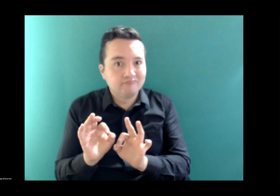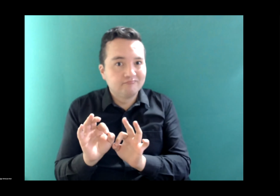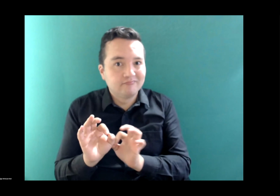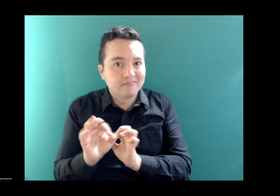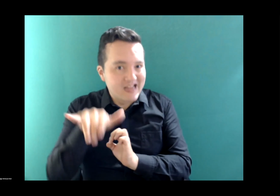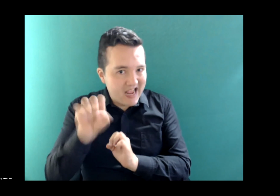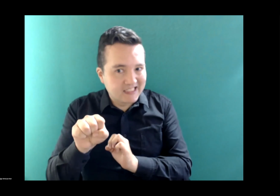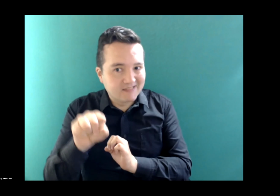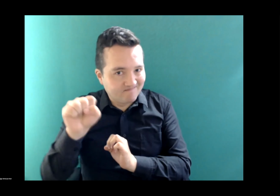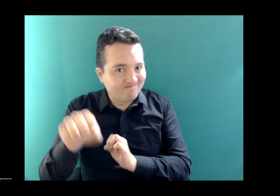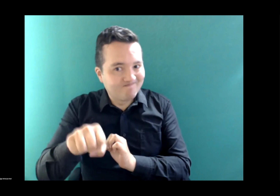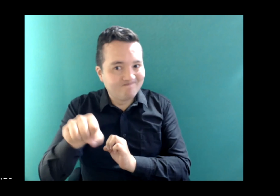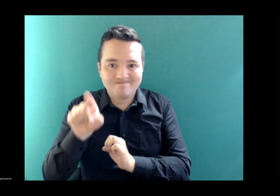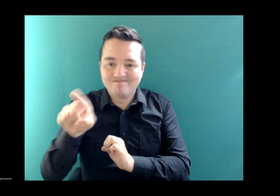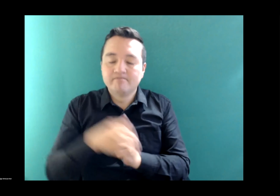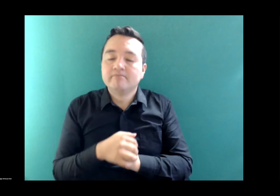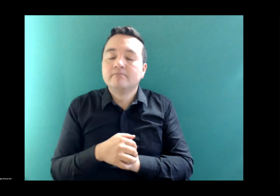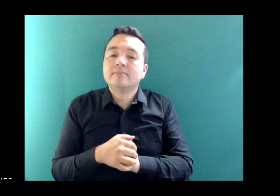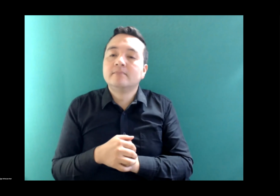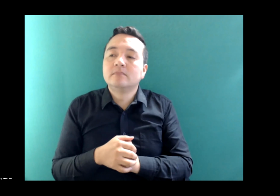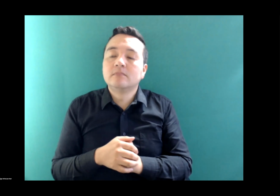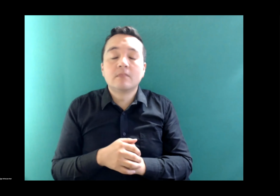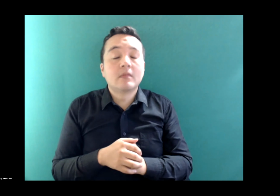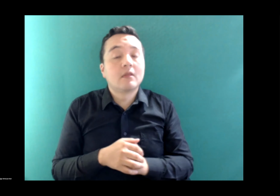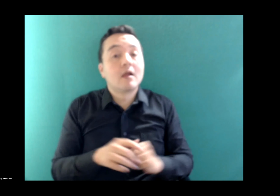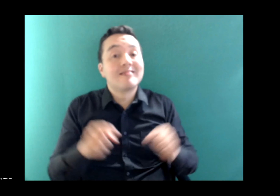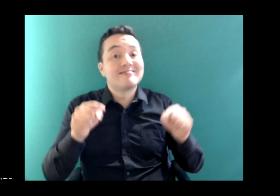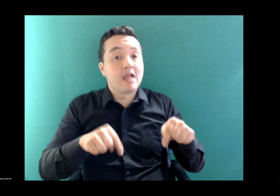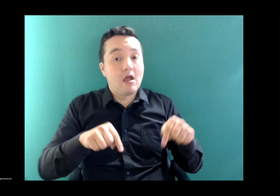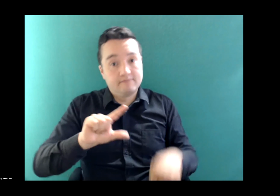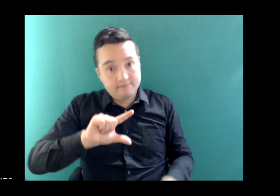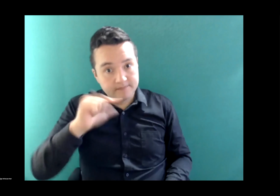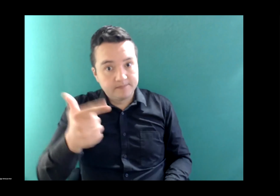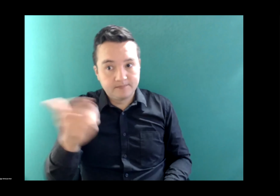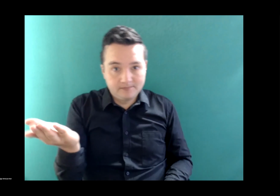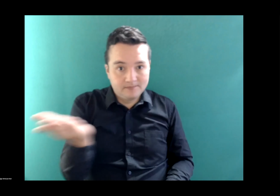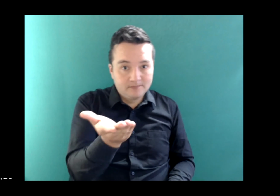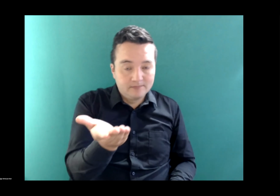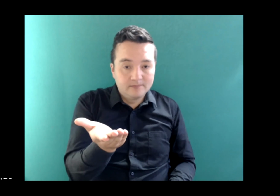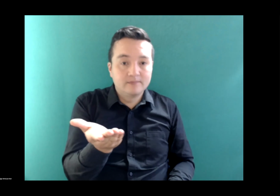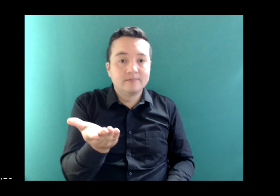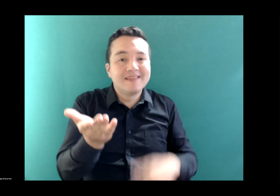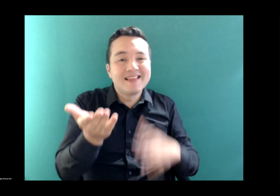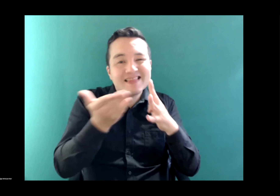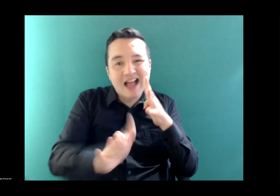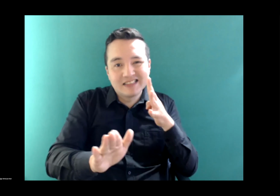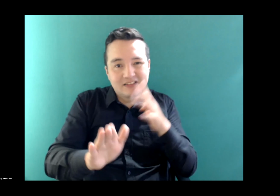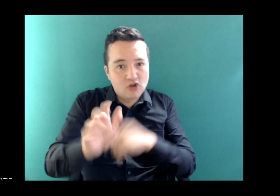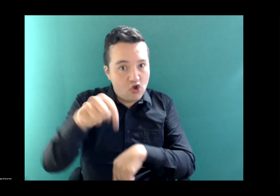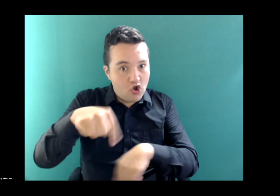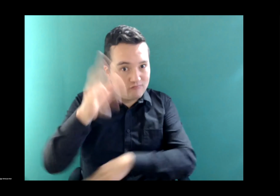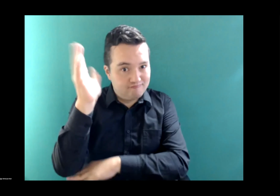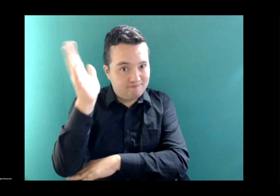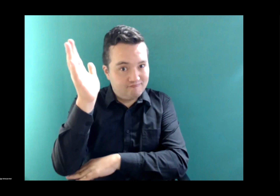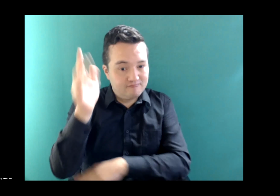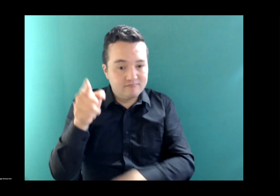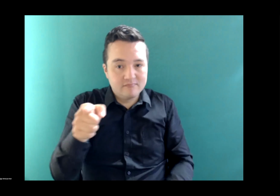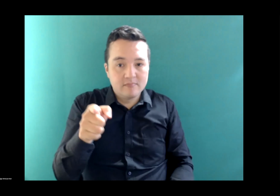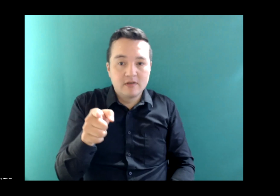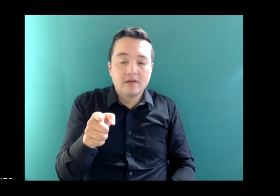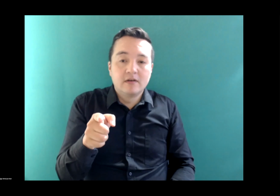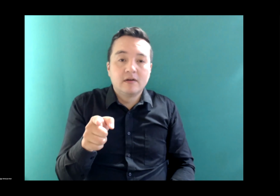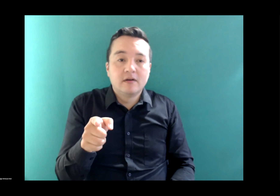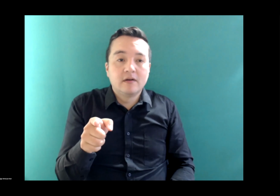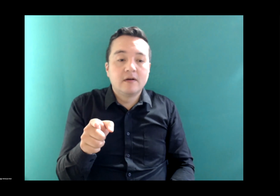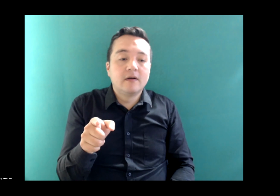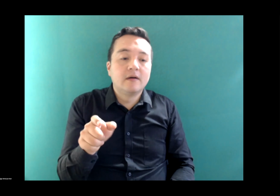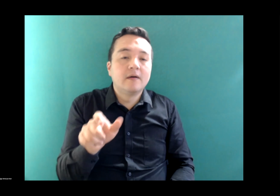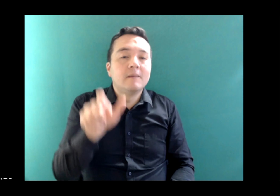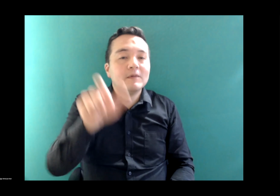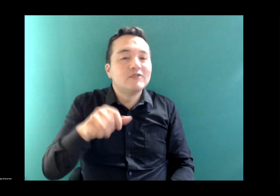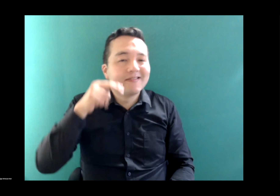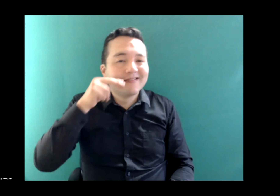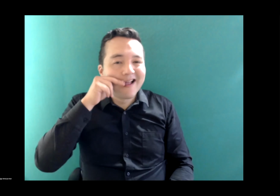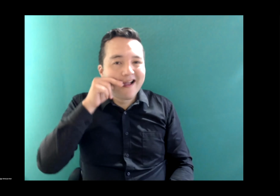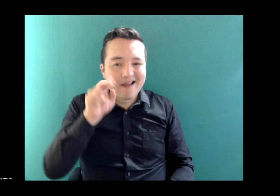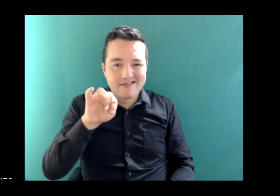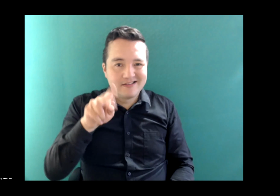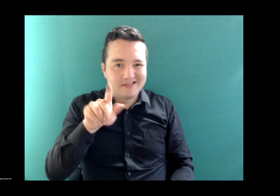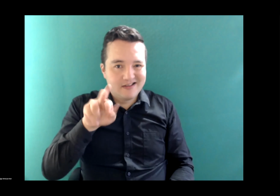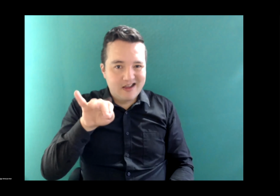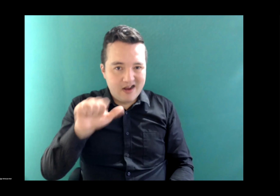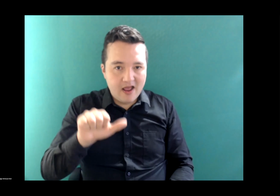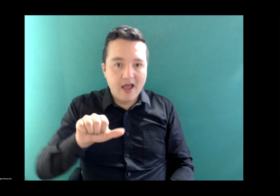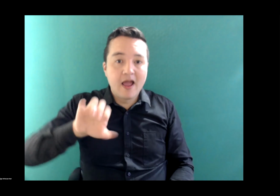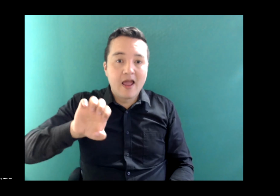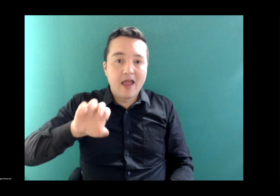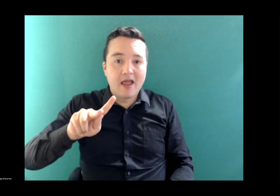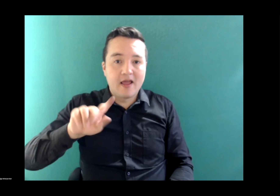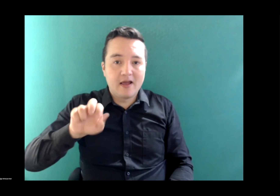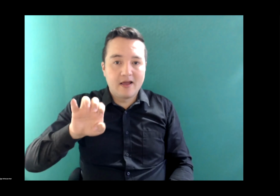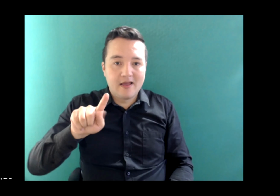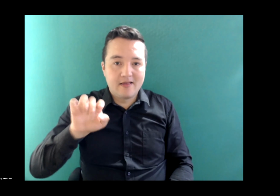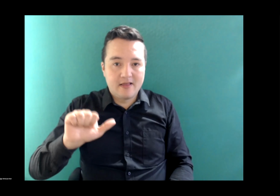Excellent work.